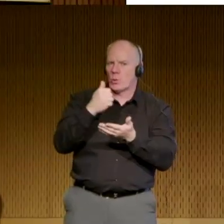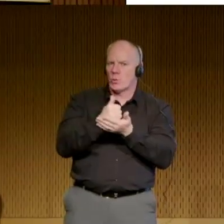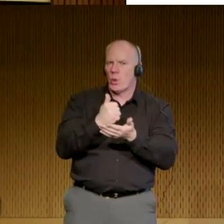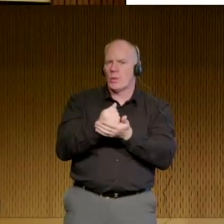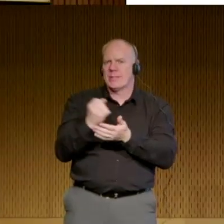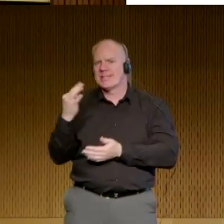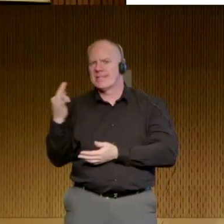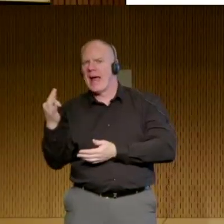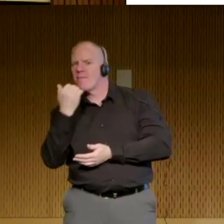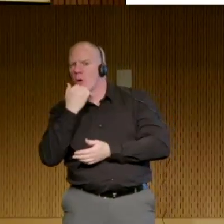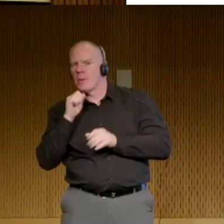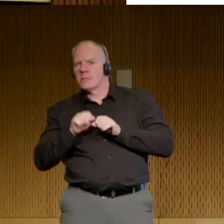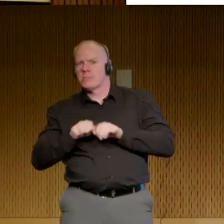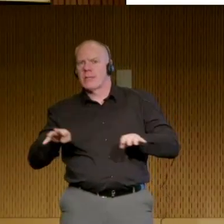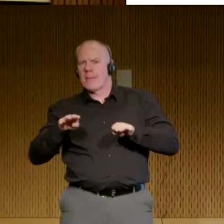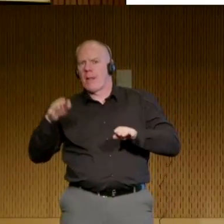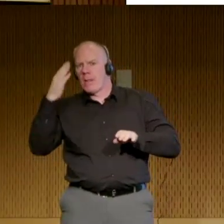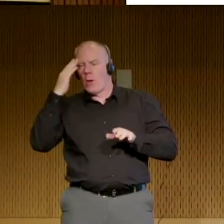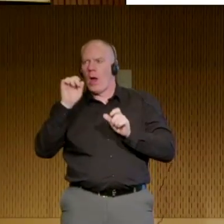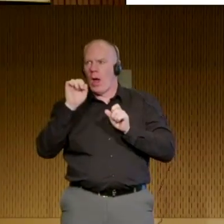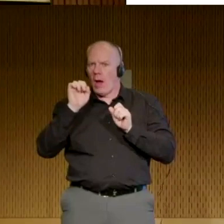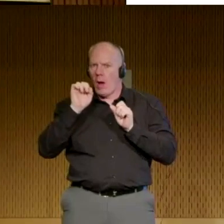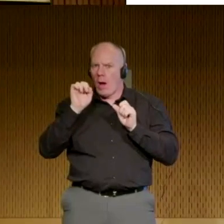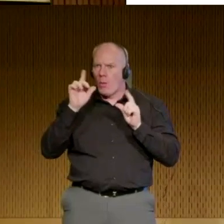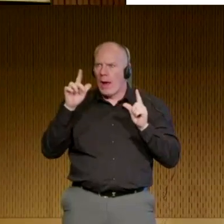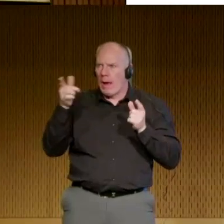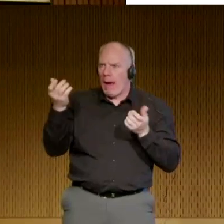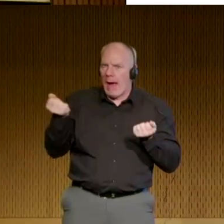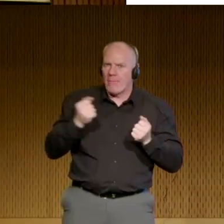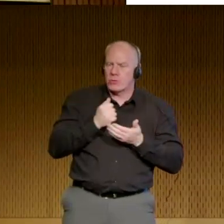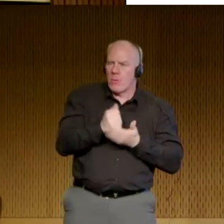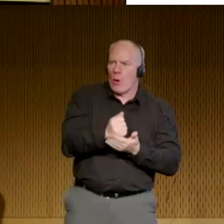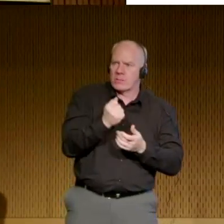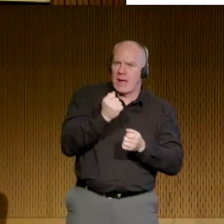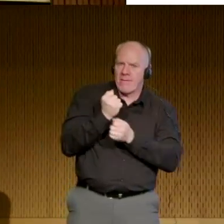population that there are supports available. The supports are available to all learners.